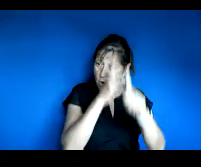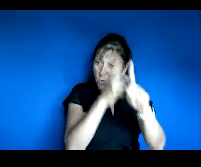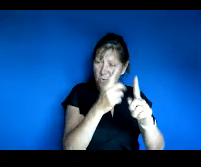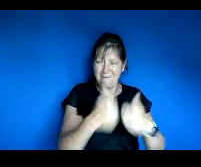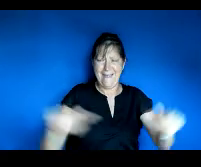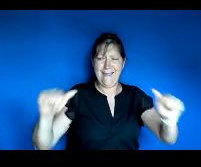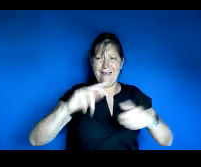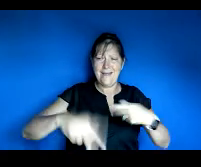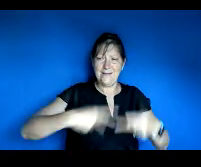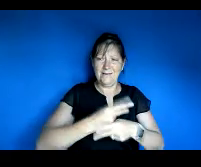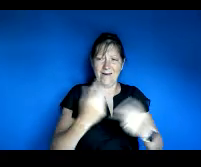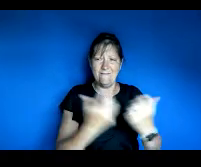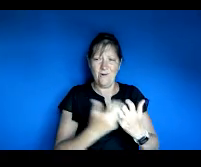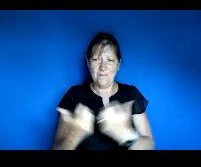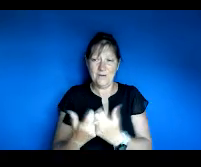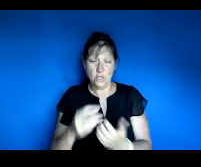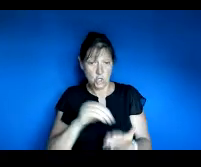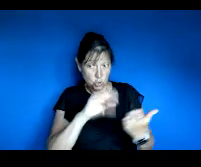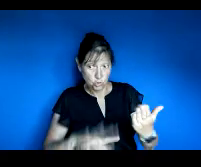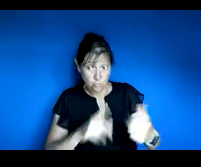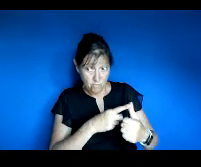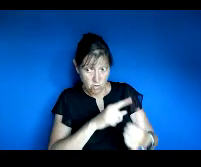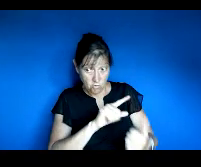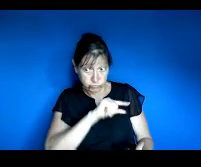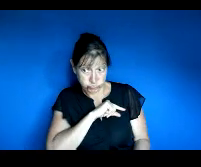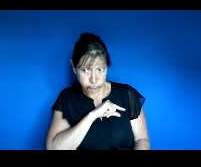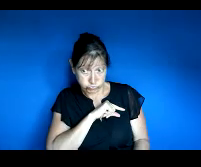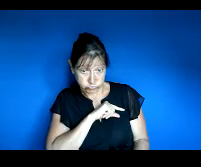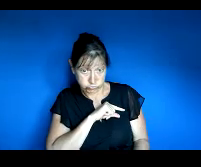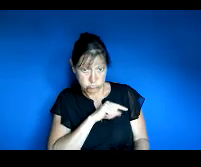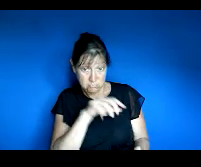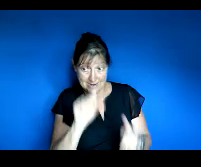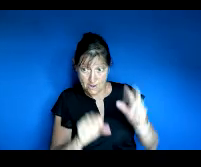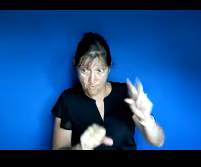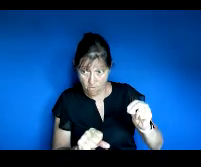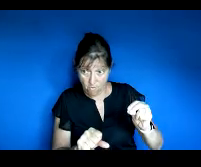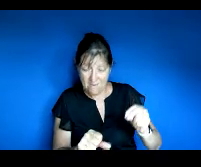is to make sure it's something the student is eligible for, but depending on the context that is provided, then we have to make sure